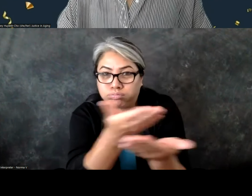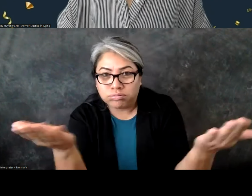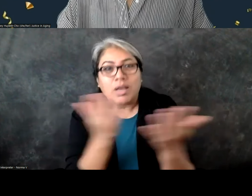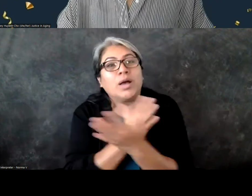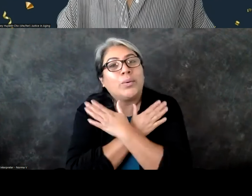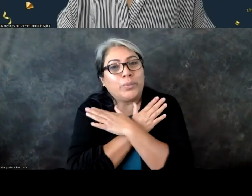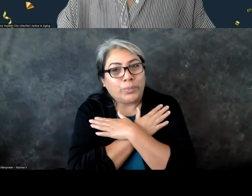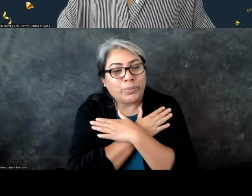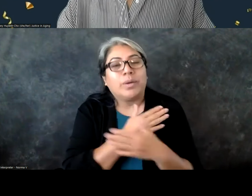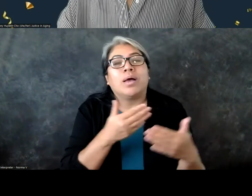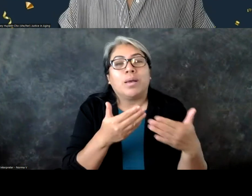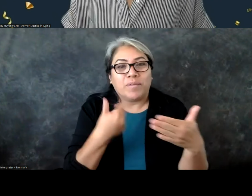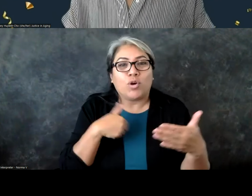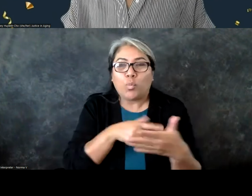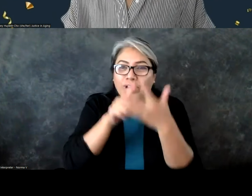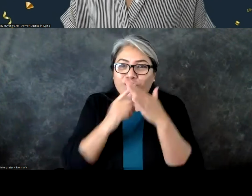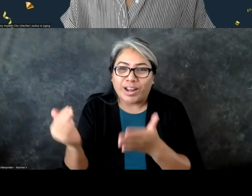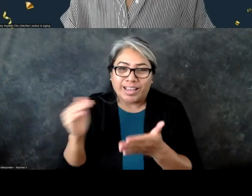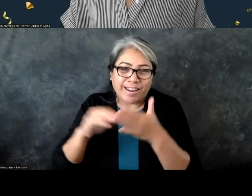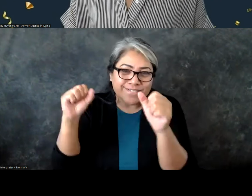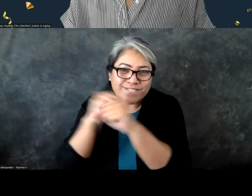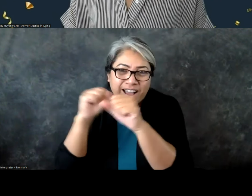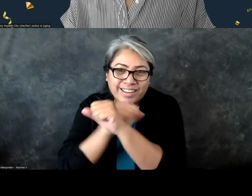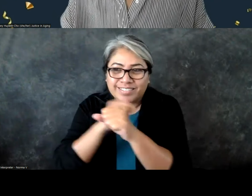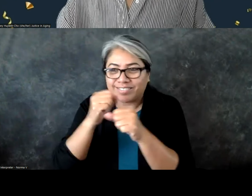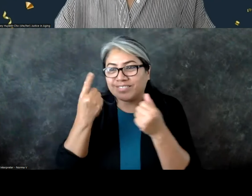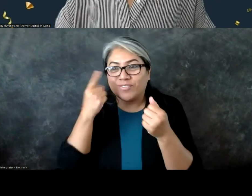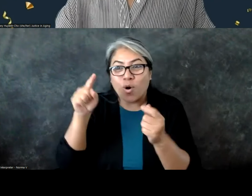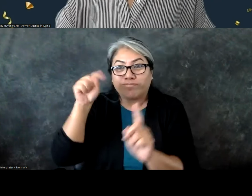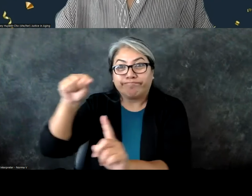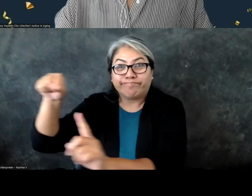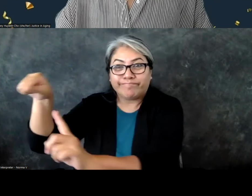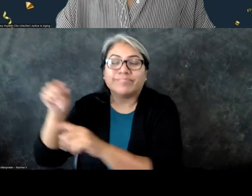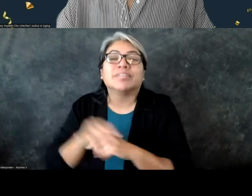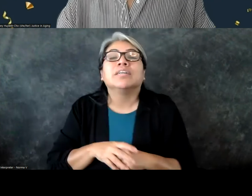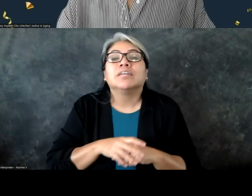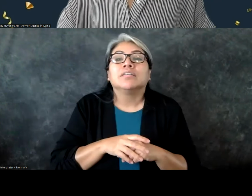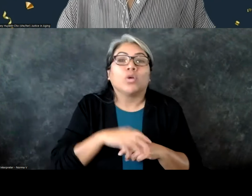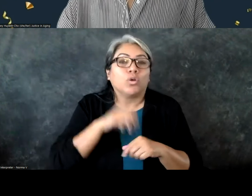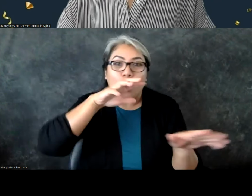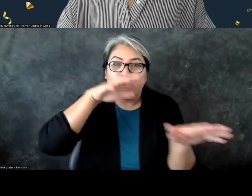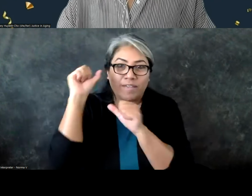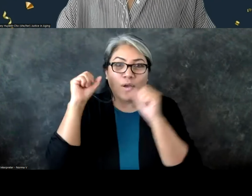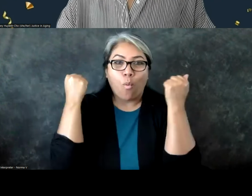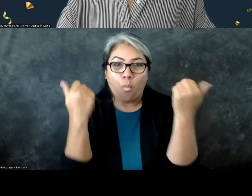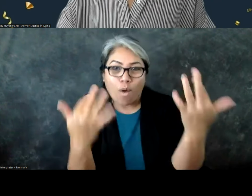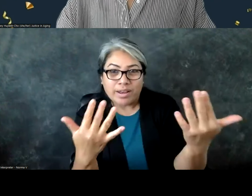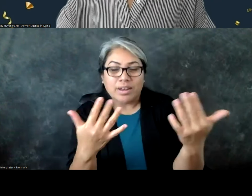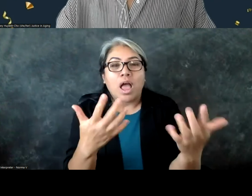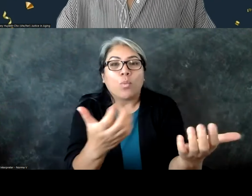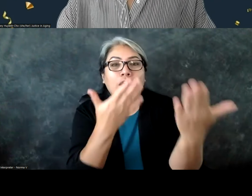And we get to give ourselves a break before we go on and